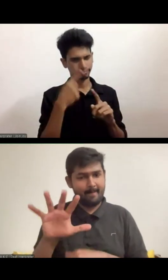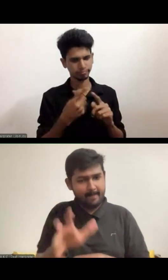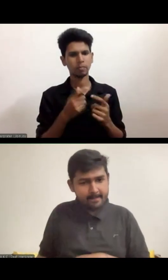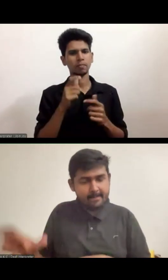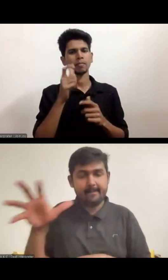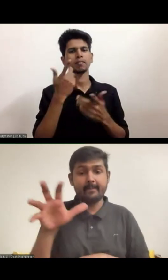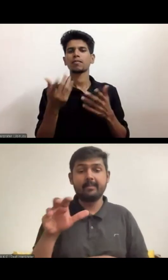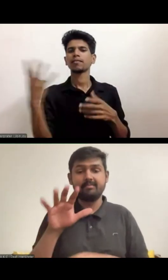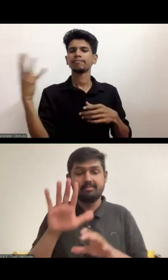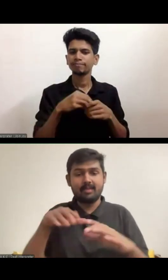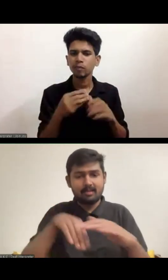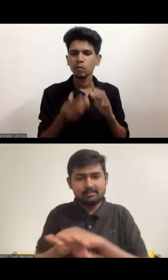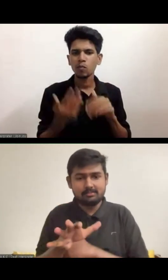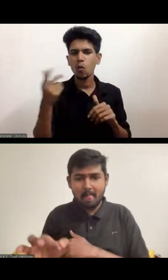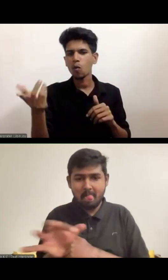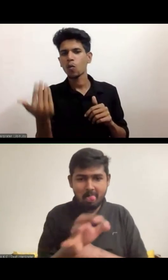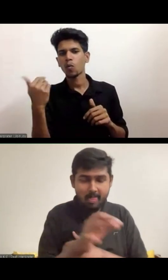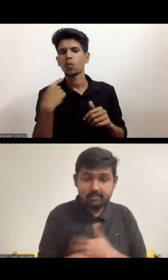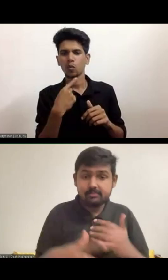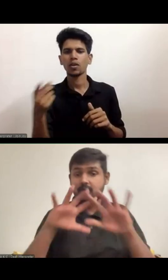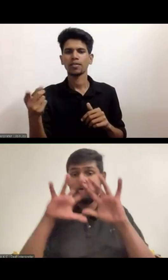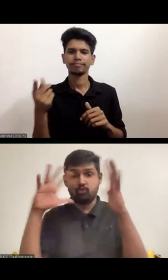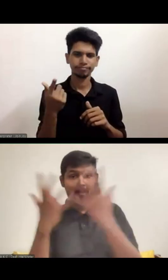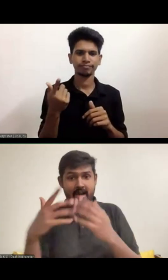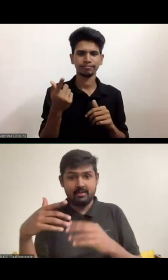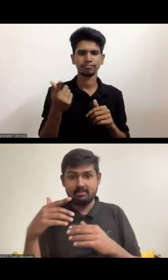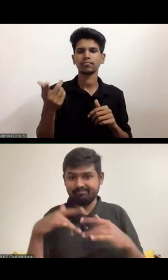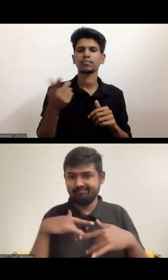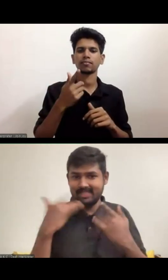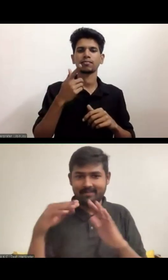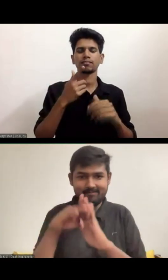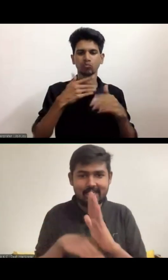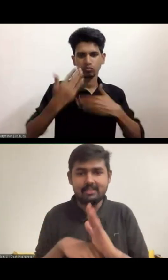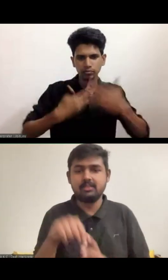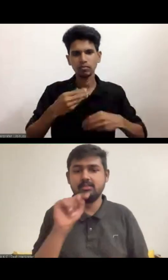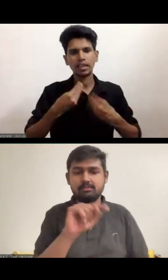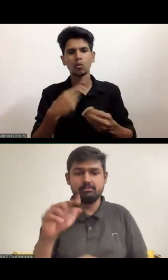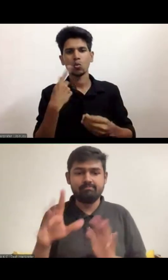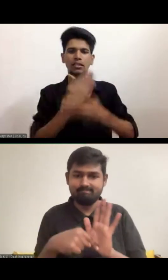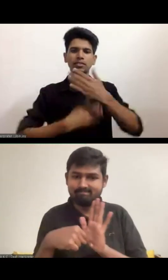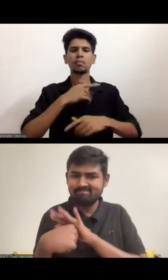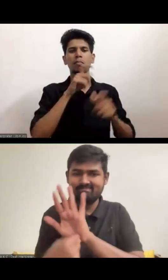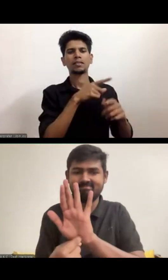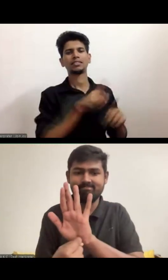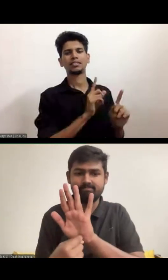So practical aspects. The Asia-Pacific School of International Development, International Internet Governance,